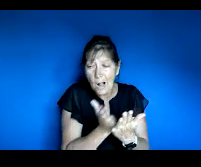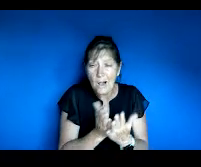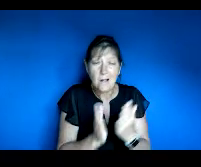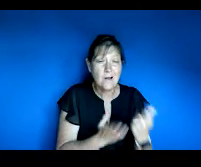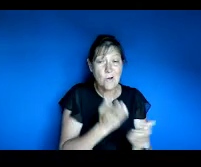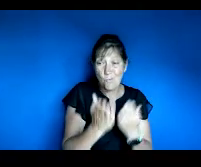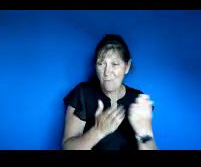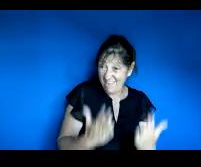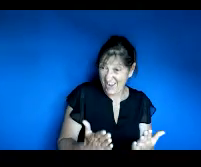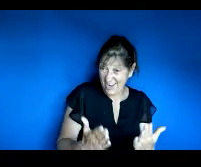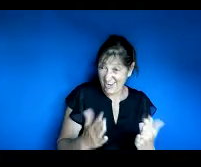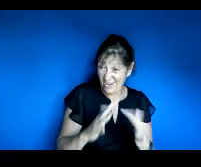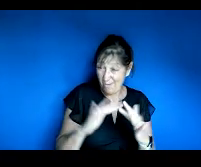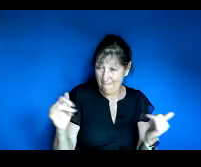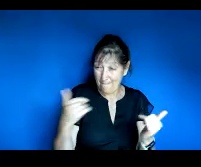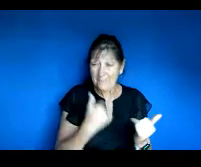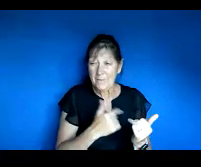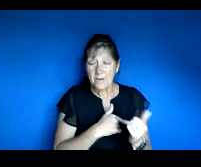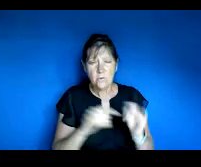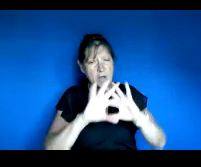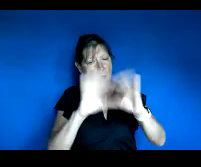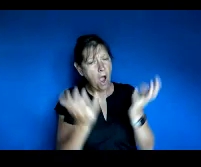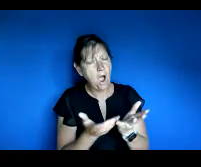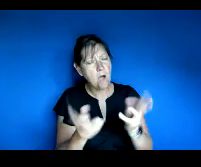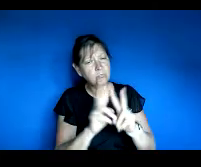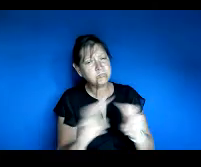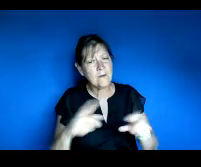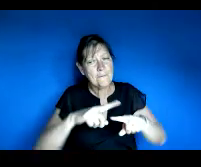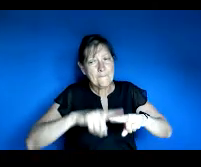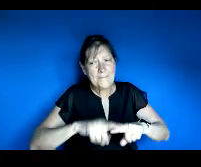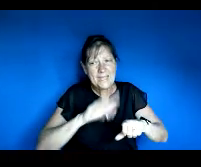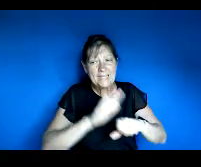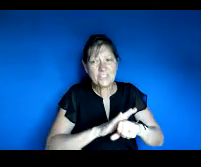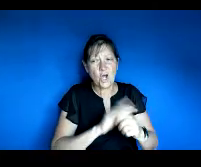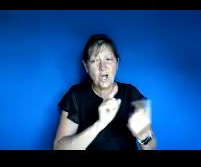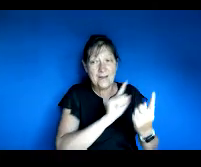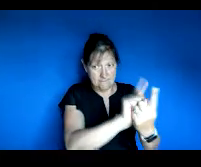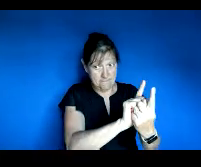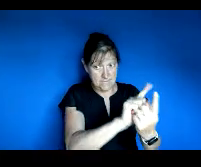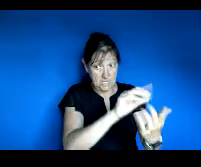we make a holistic assessment based on that meeting with a student, or multiple meetings,